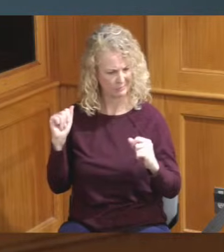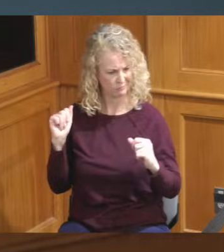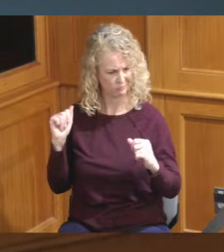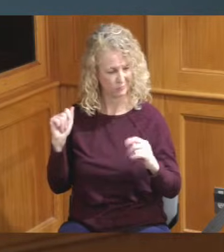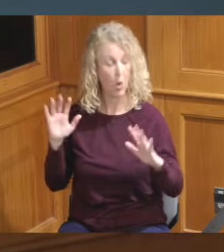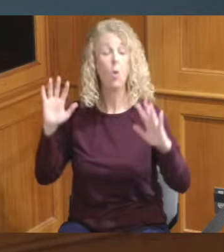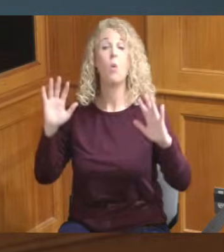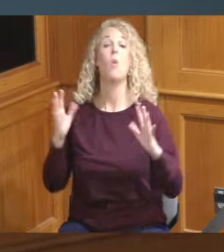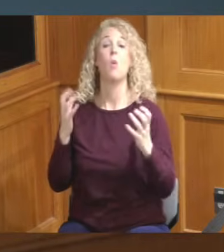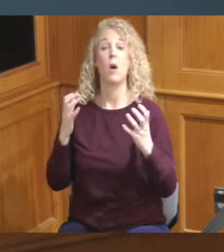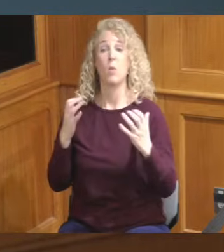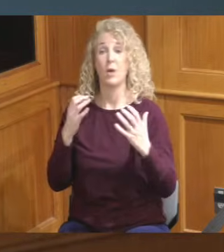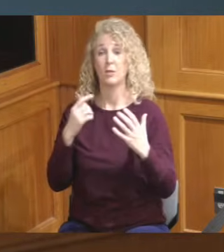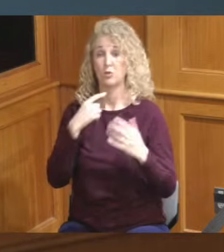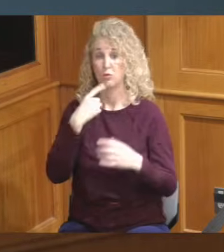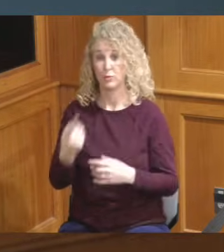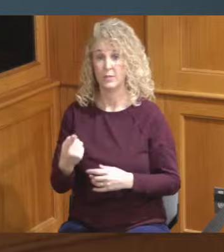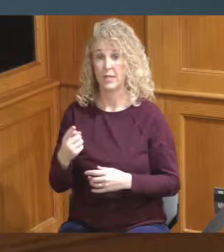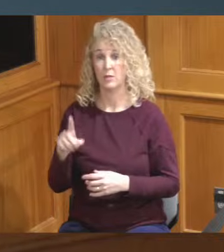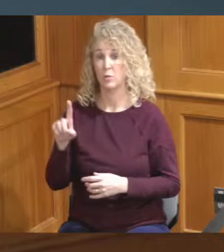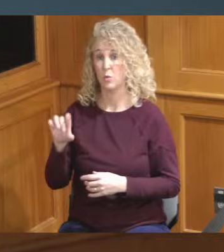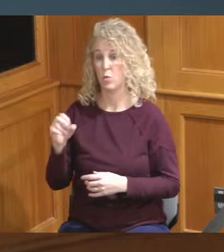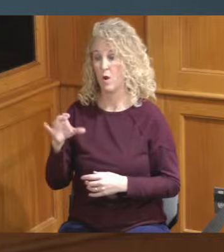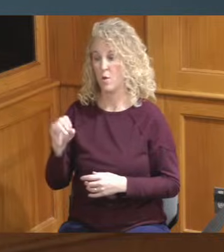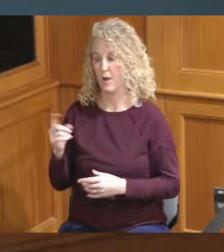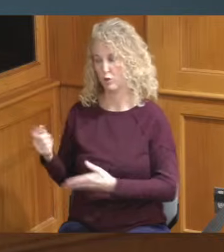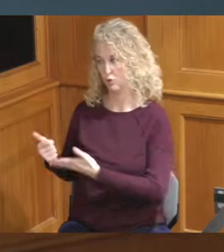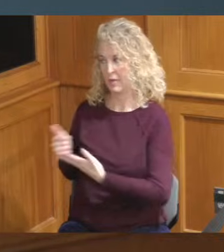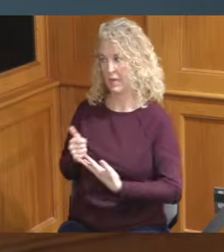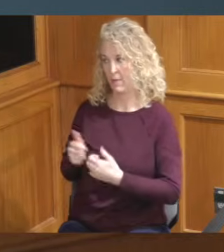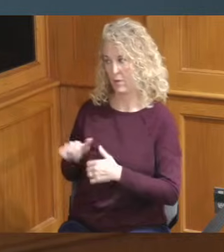just wanted to say on the one Ohio and you can probably help me with this Commissioner Driehaus,